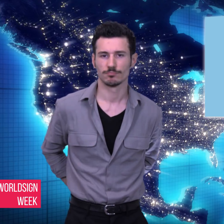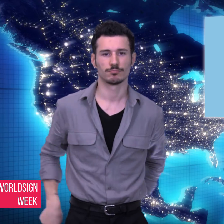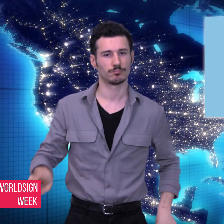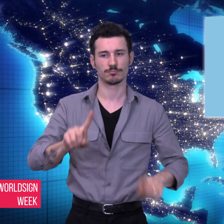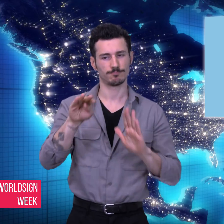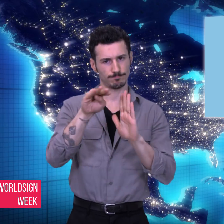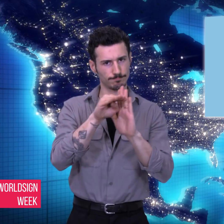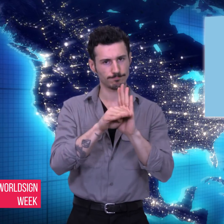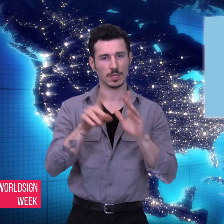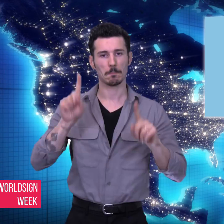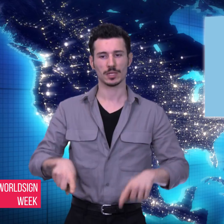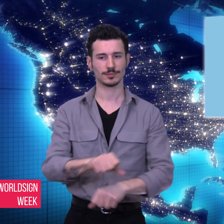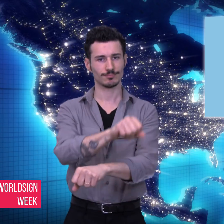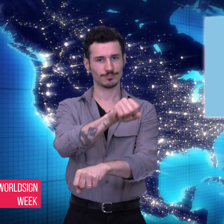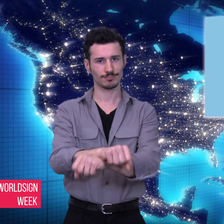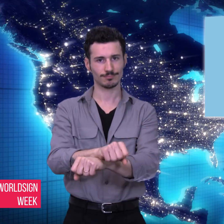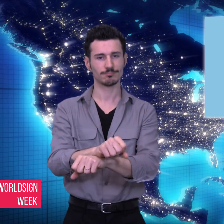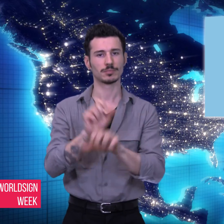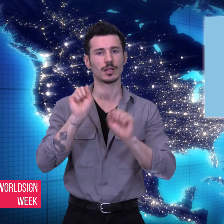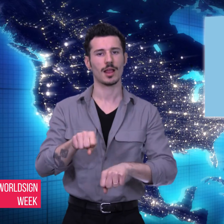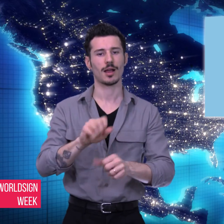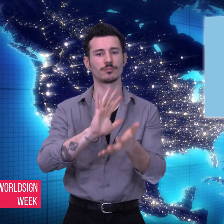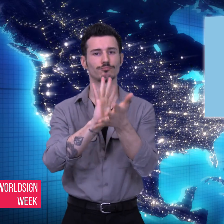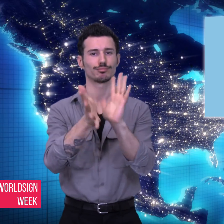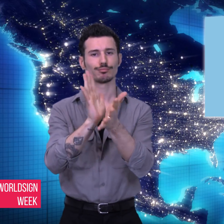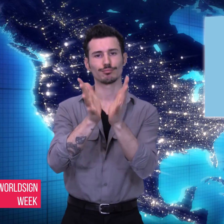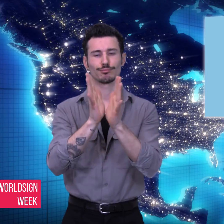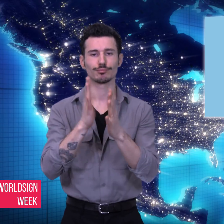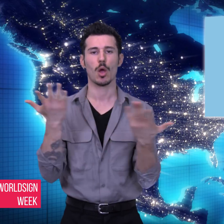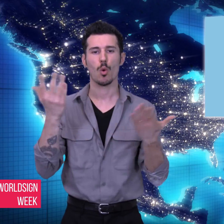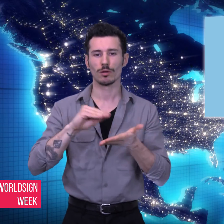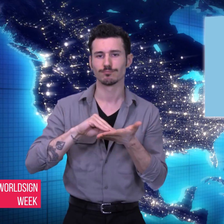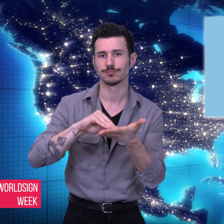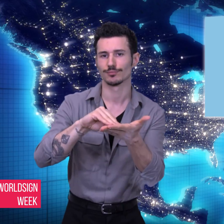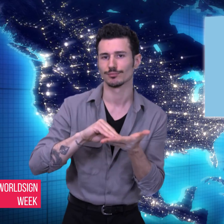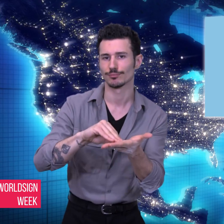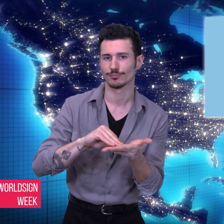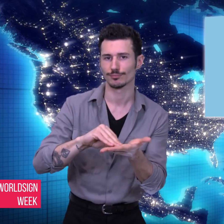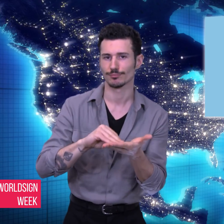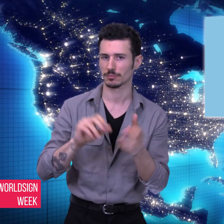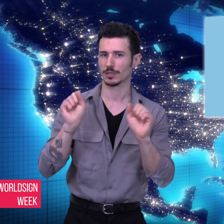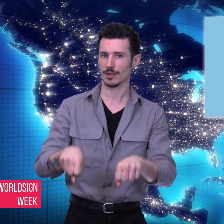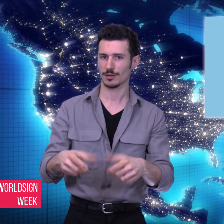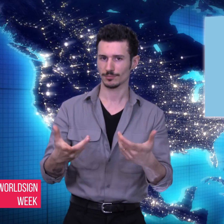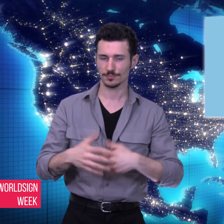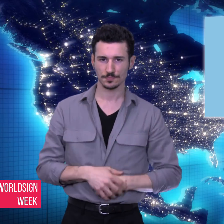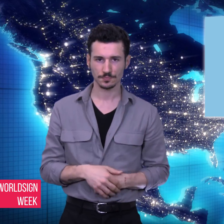front to allow them to sign or write